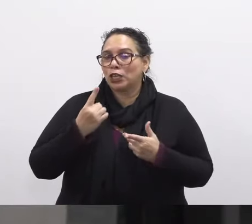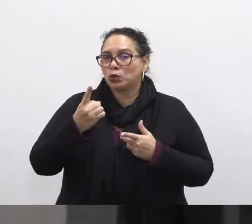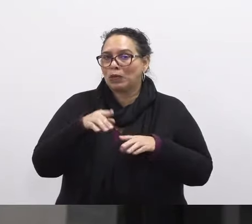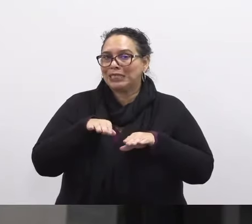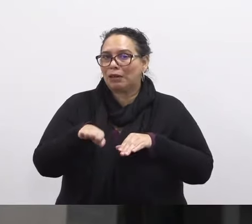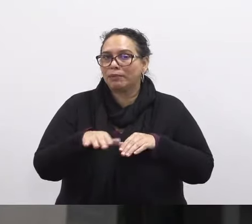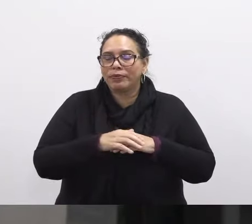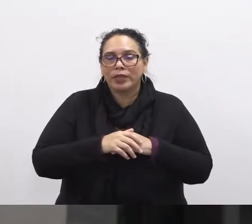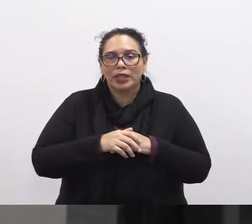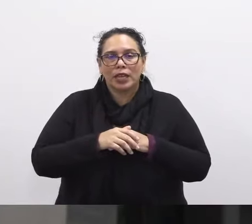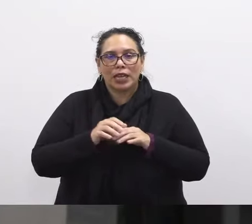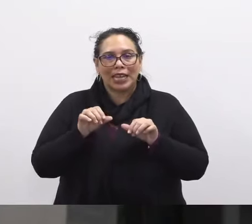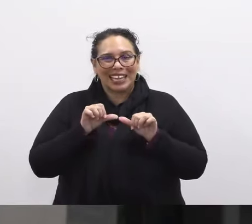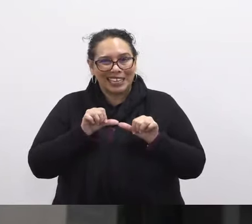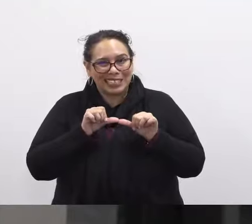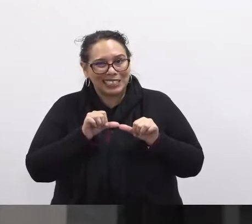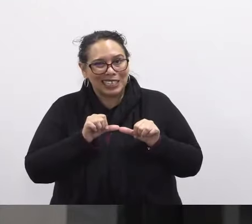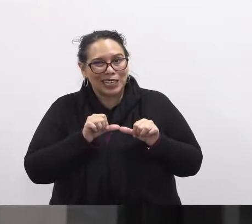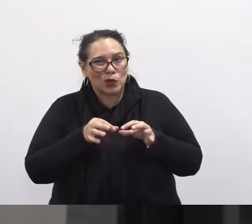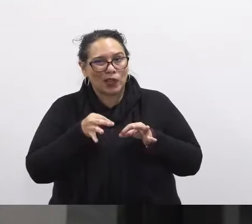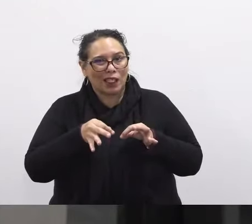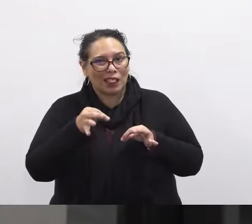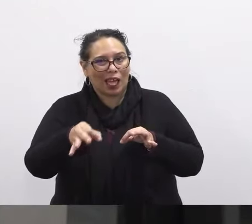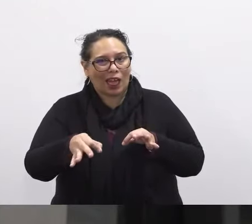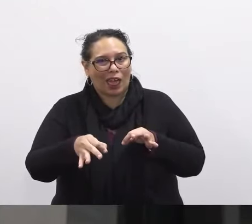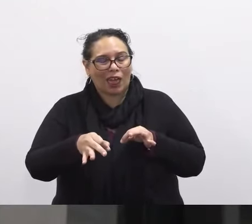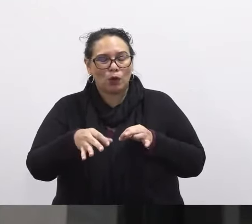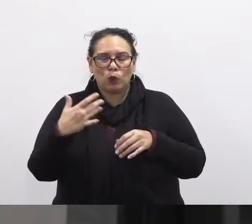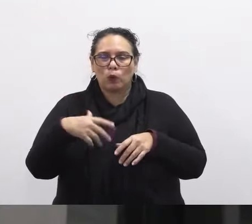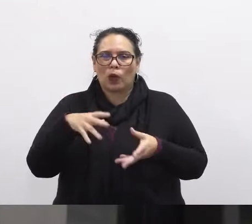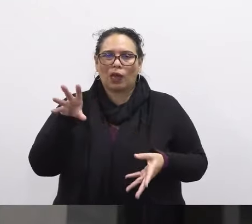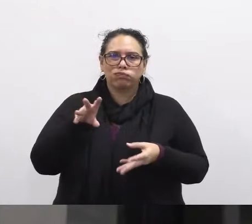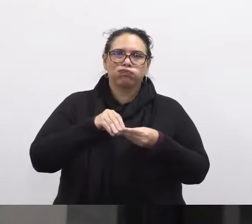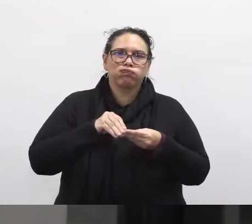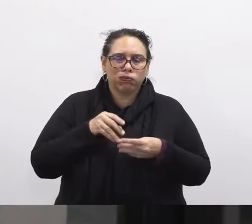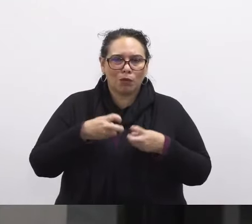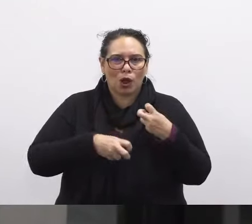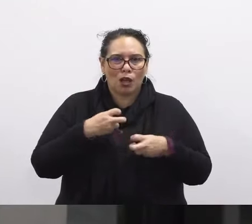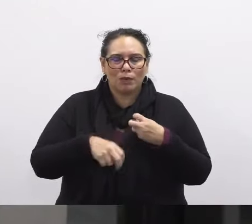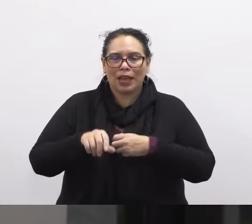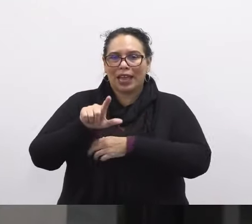will only compound the problem. LBUSD is emitting tons of carbon every day.